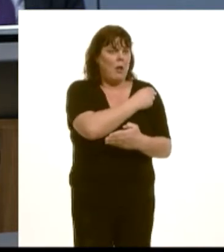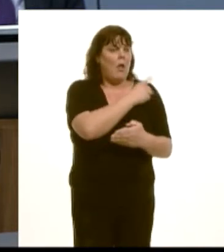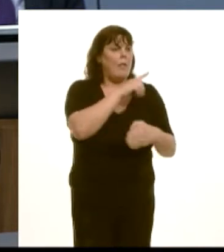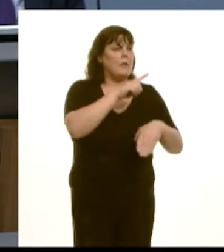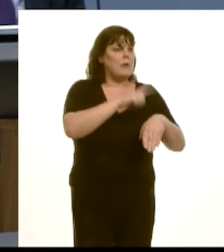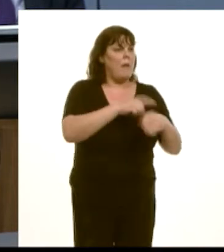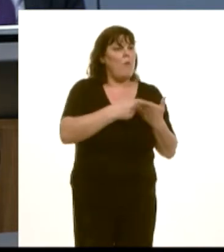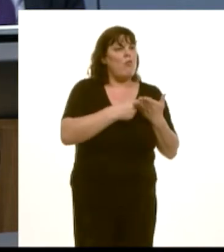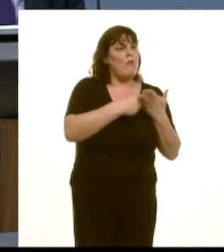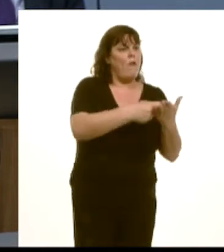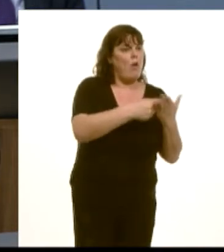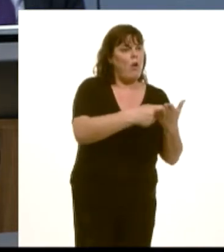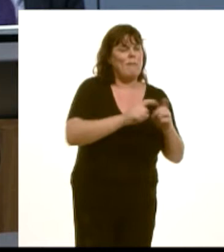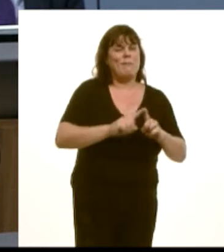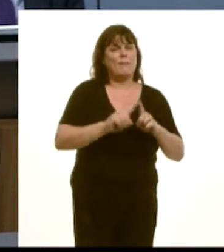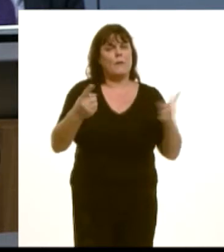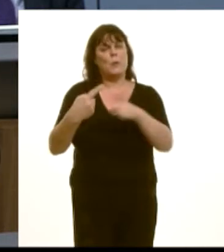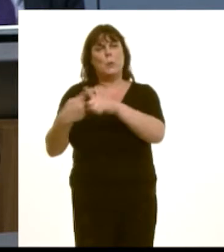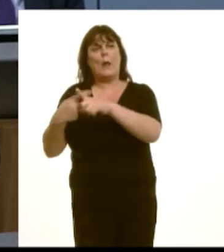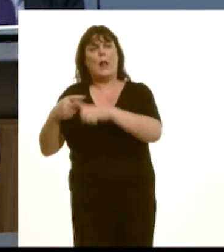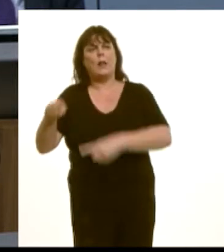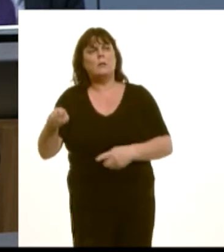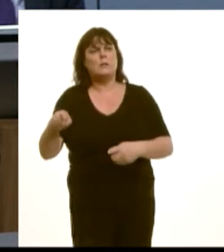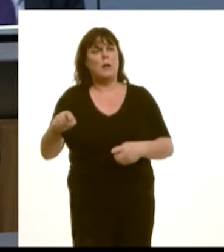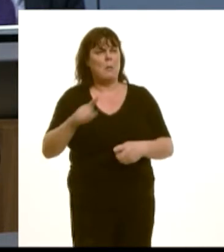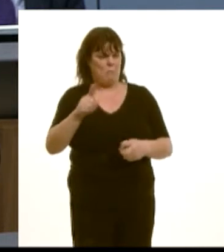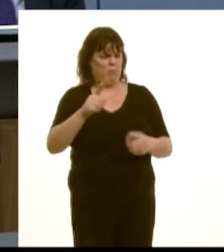to treatment and the way it is recorded in Wales versus England, but that is not true.